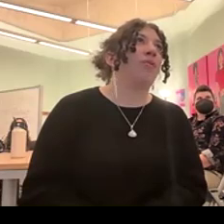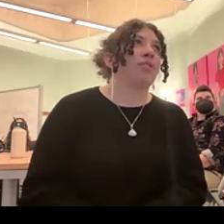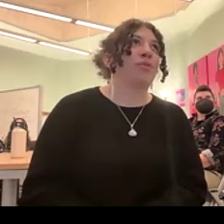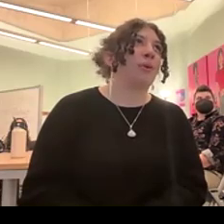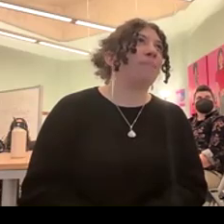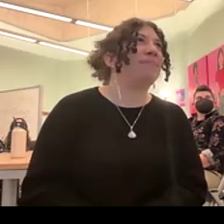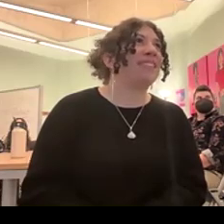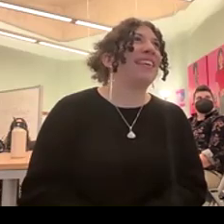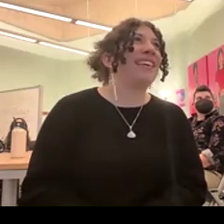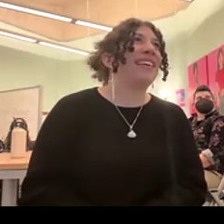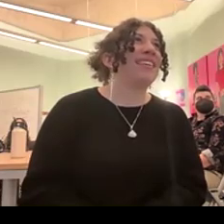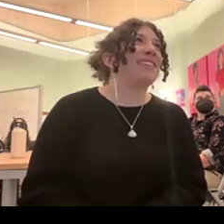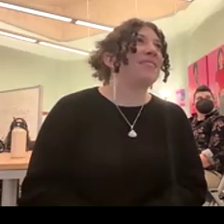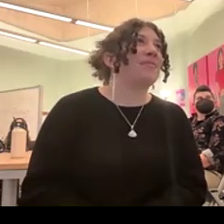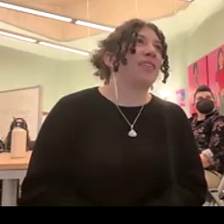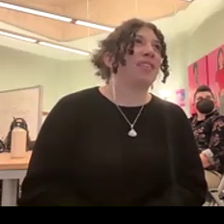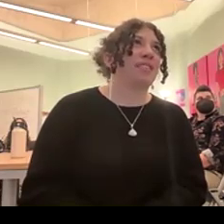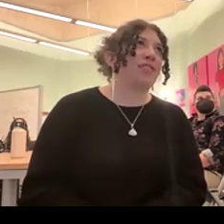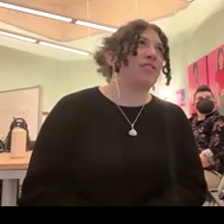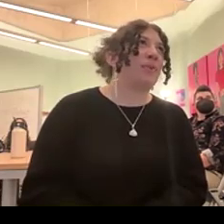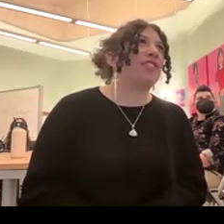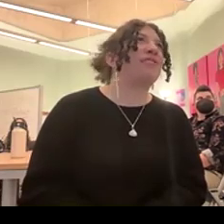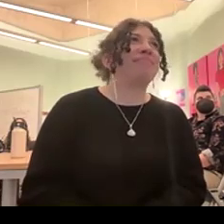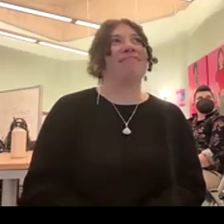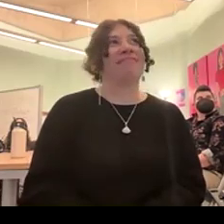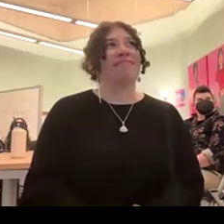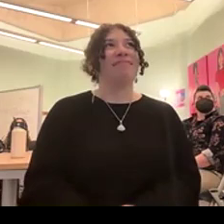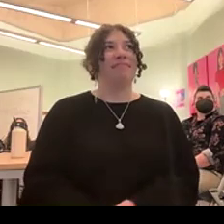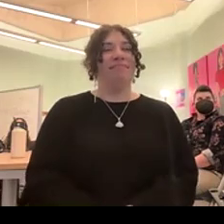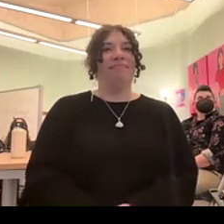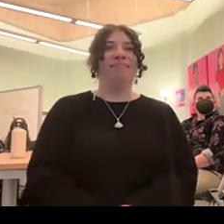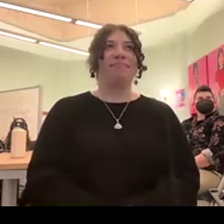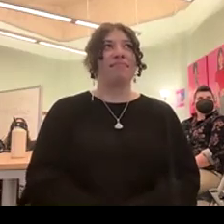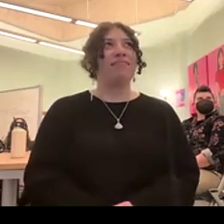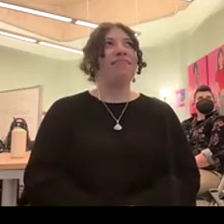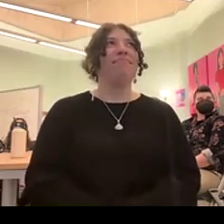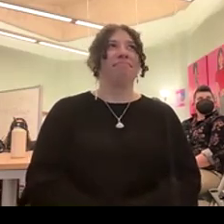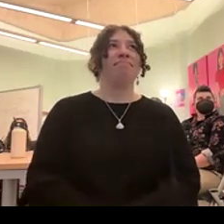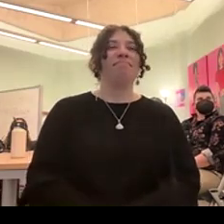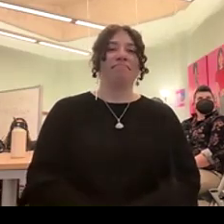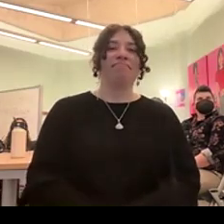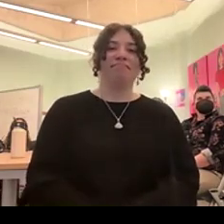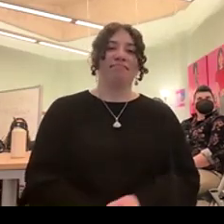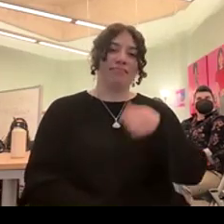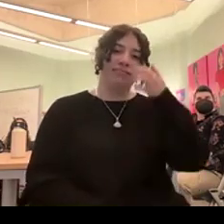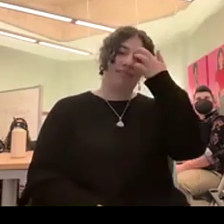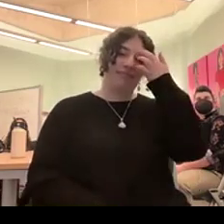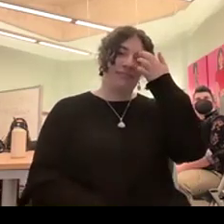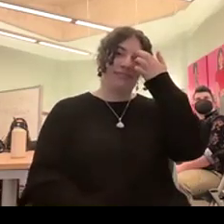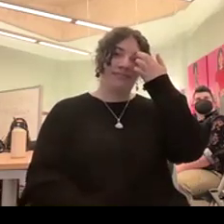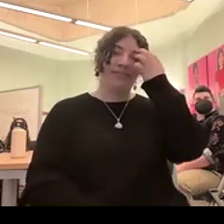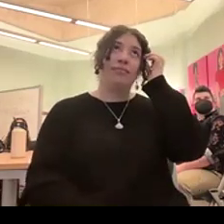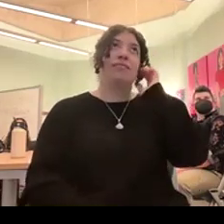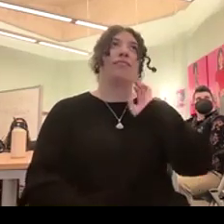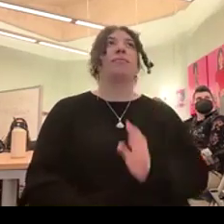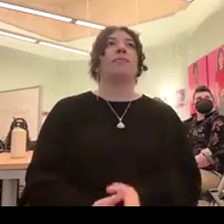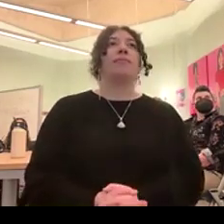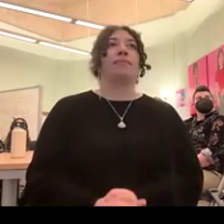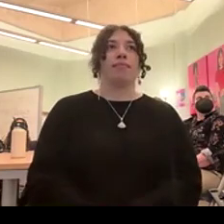for disabled people. So you know, of course I told them. So that's a different situation.